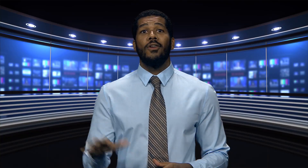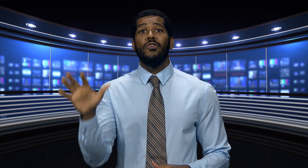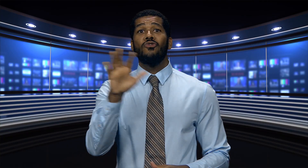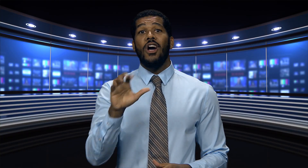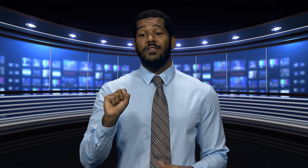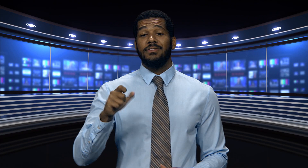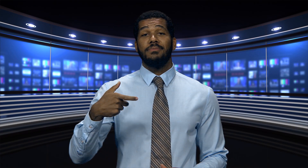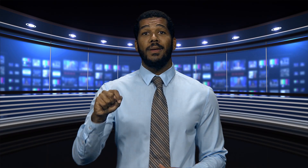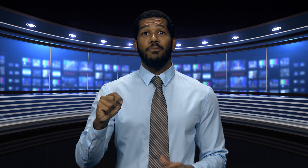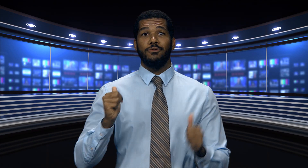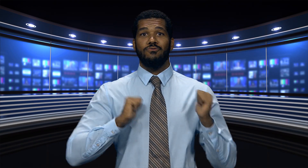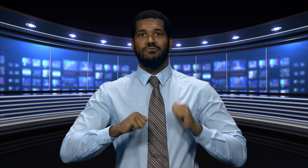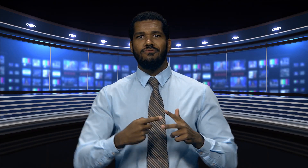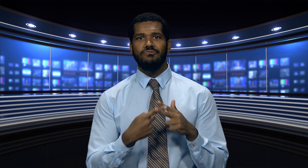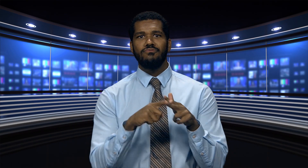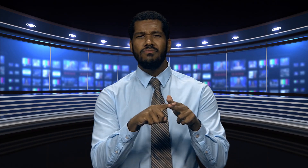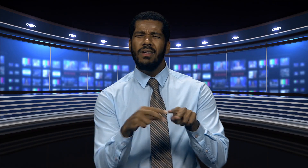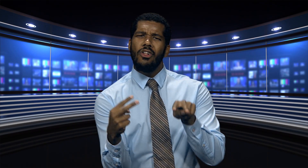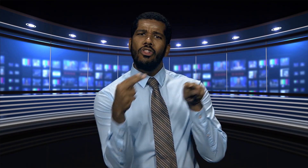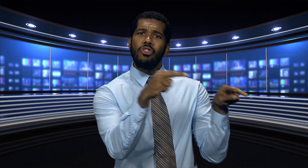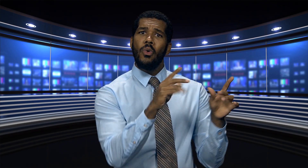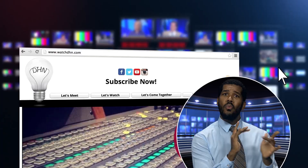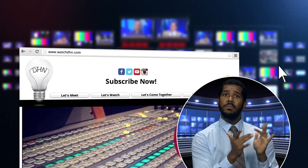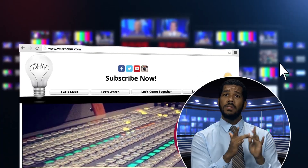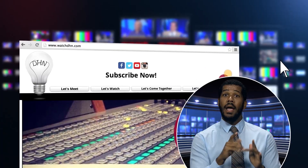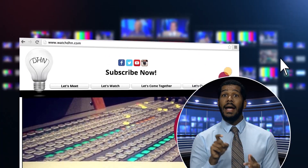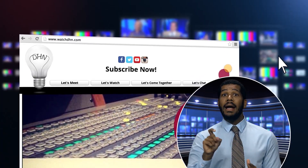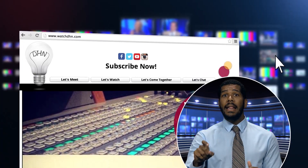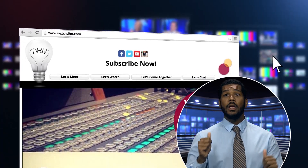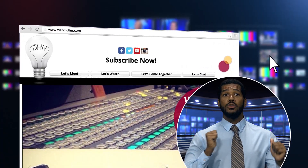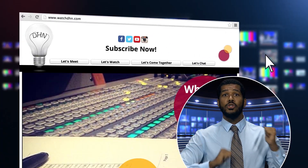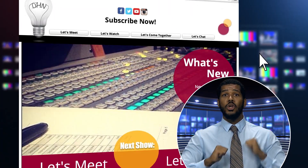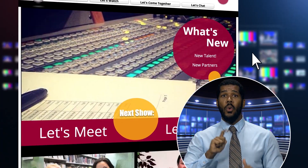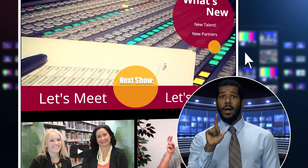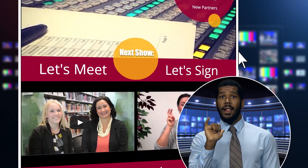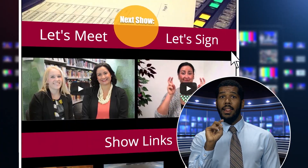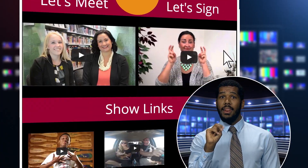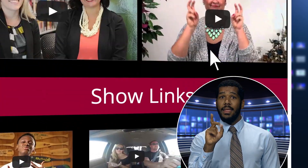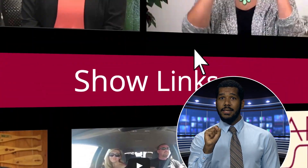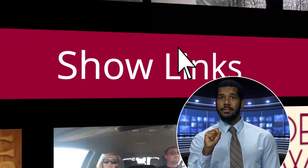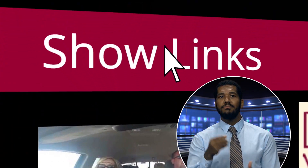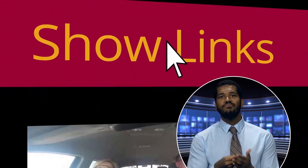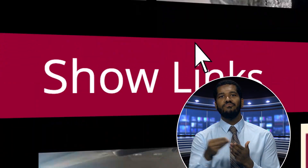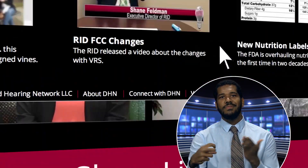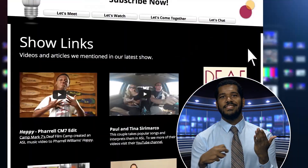Spring Awakening opens early September. To purchase tickets visit our website and click “Show Links.”